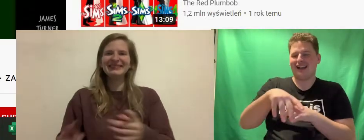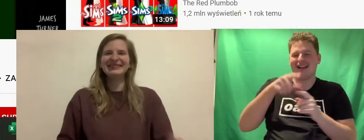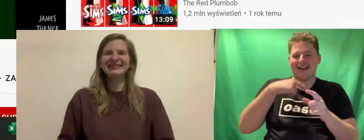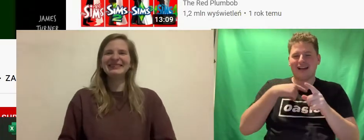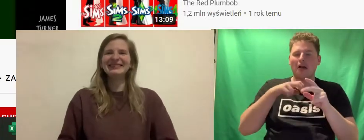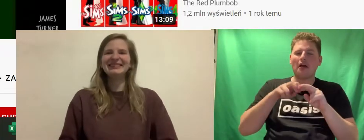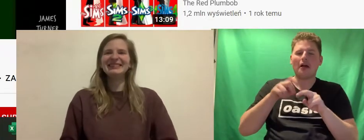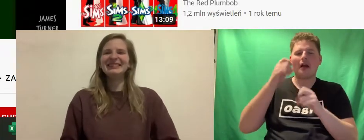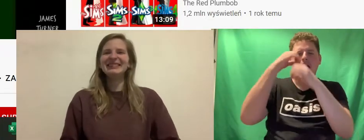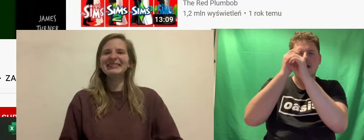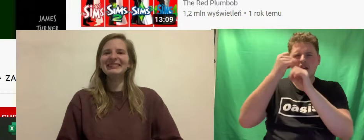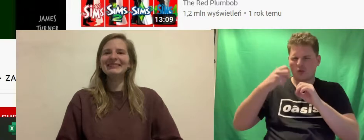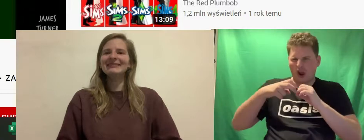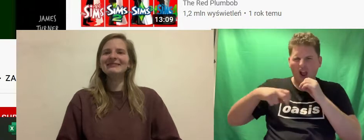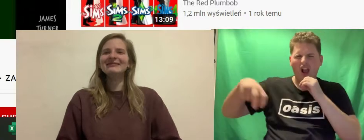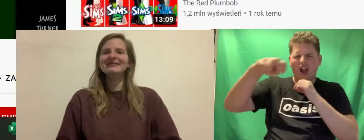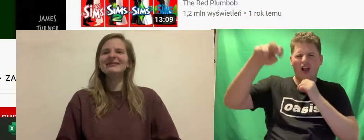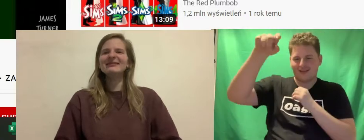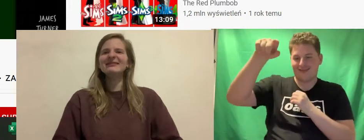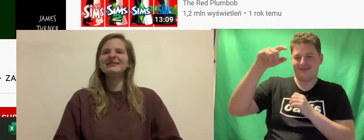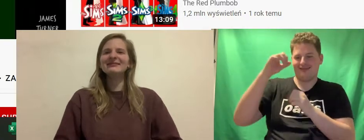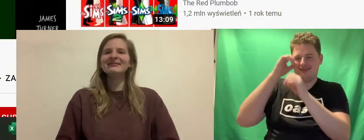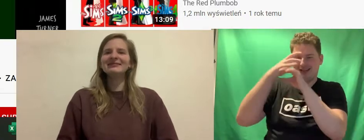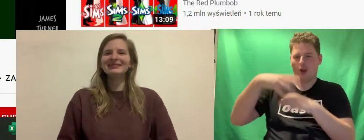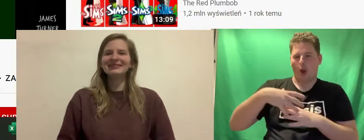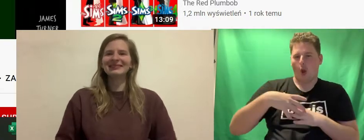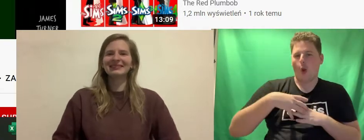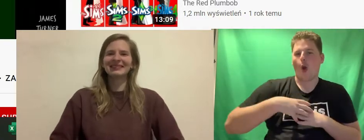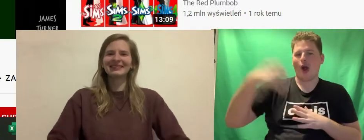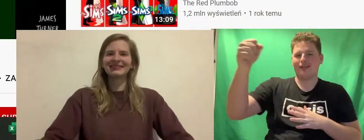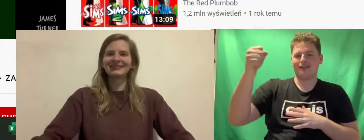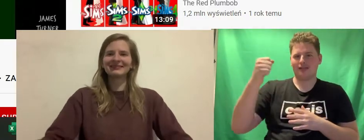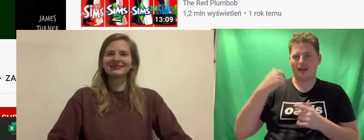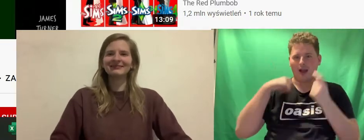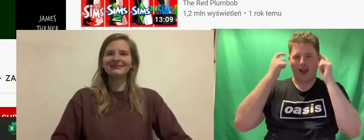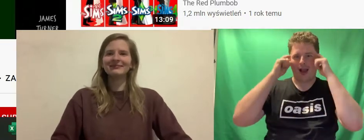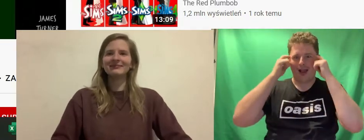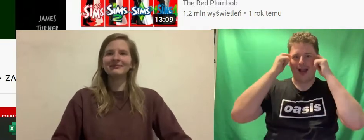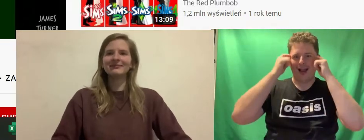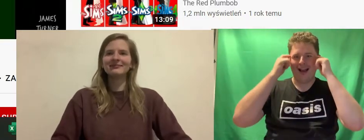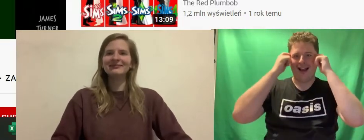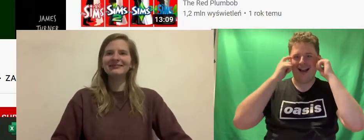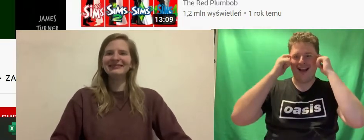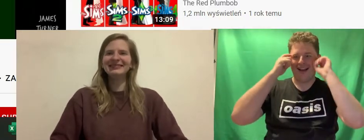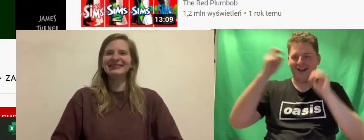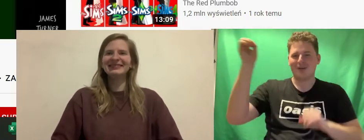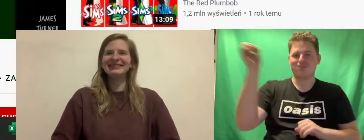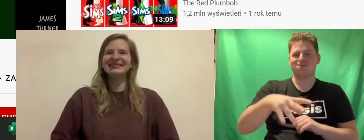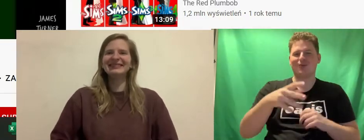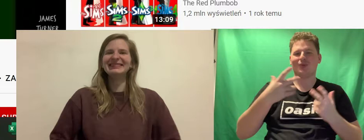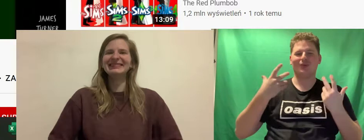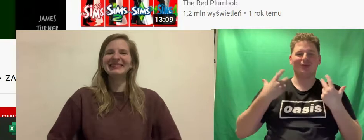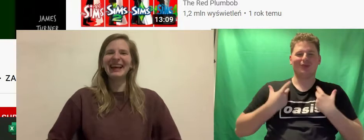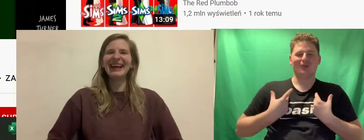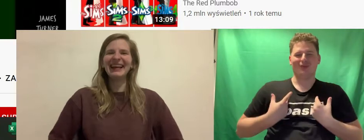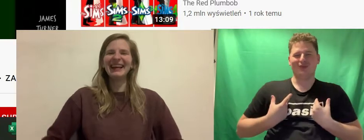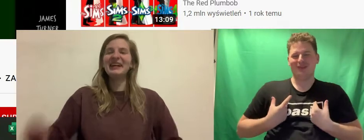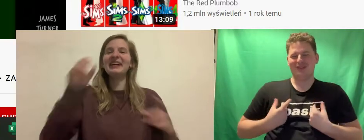A: yes because I told him to go and look at him through the telescope and that made him stay kidnapped, I was very worried, I felt too much relief when he came back